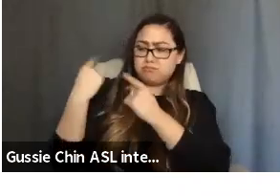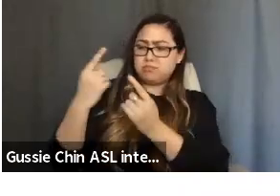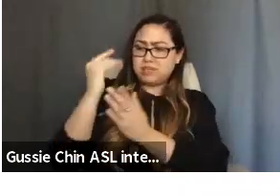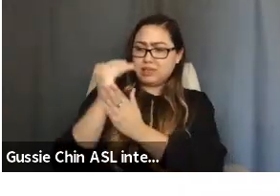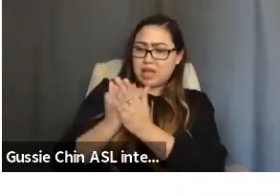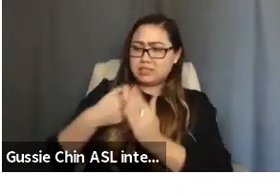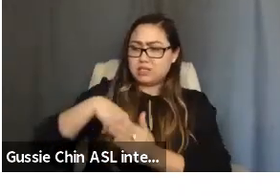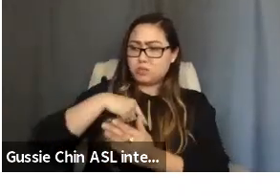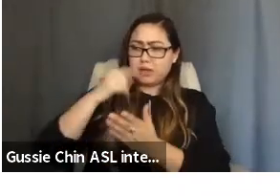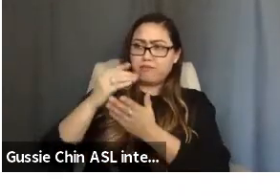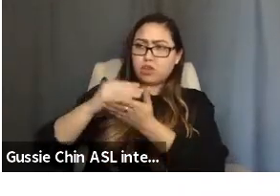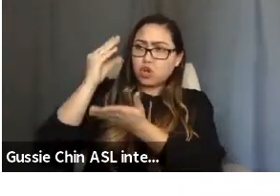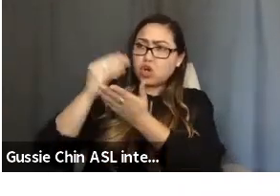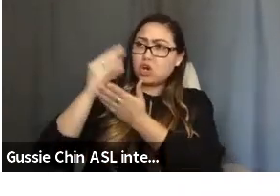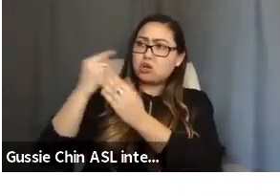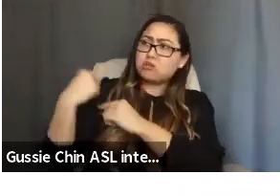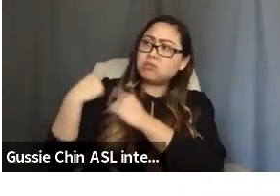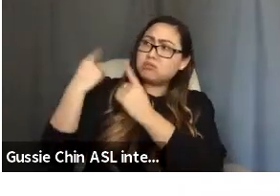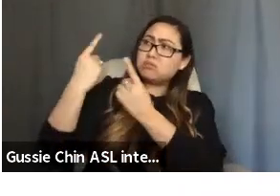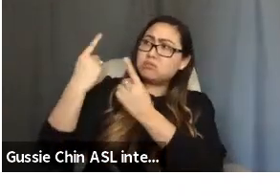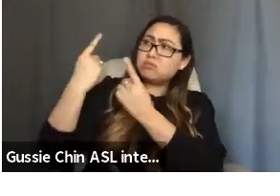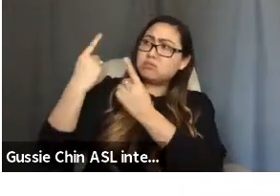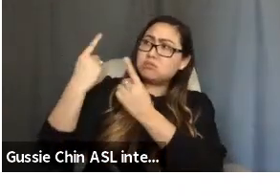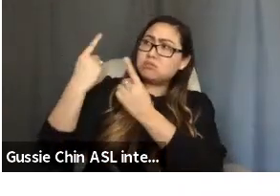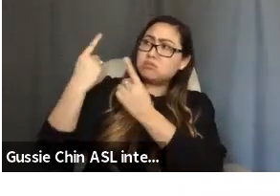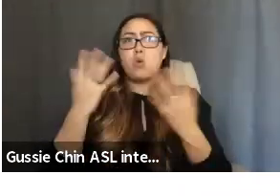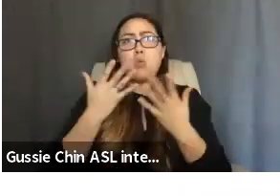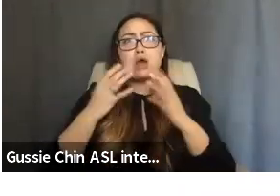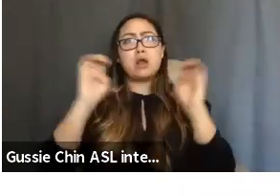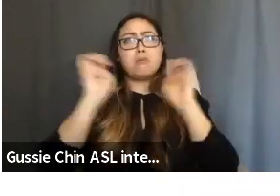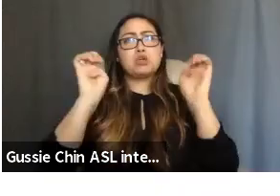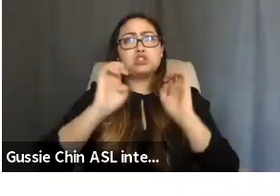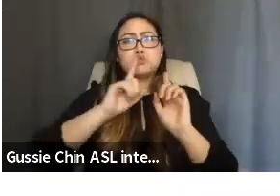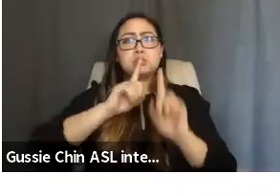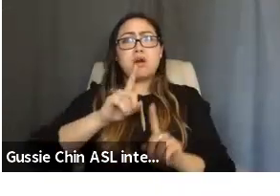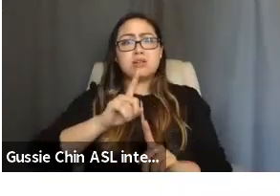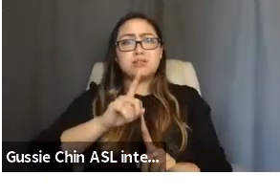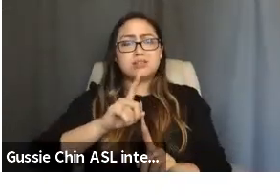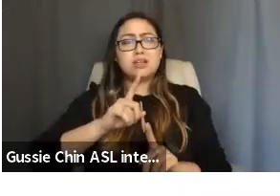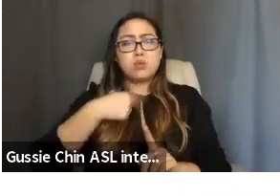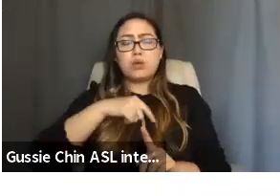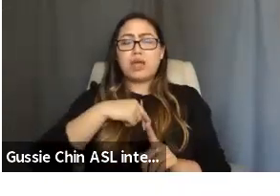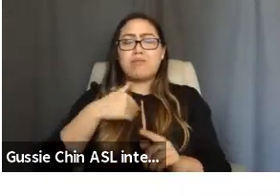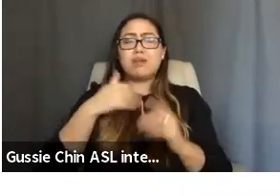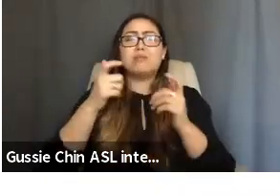and response is, we have an extraordinary opportunity to get buy in and to shape this